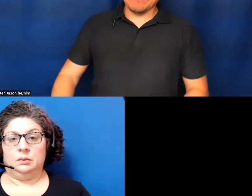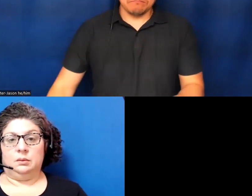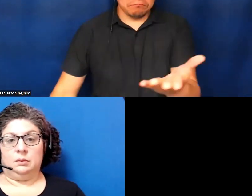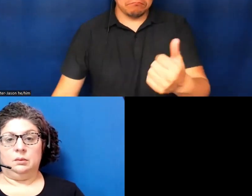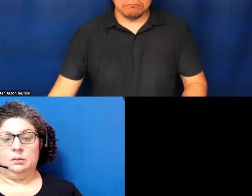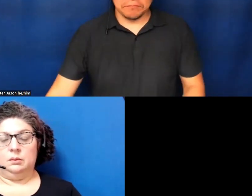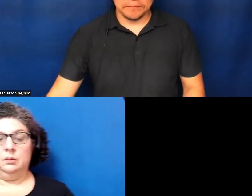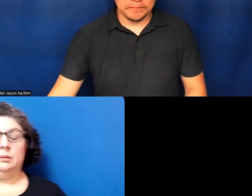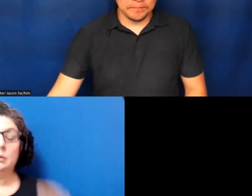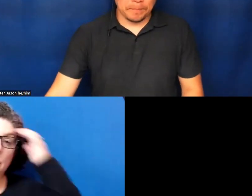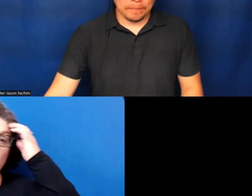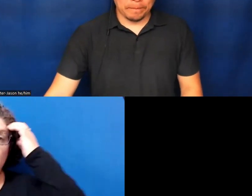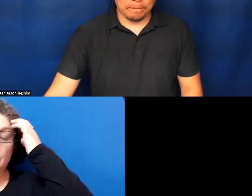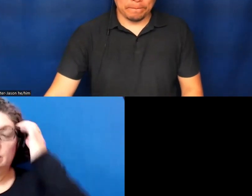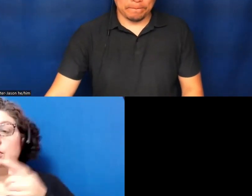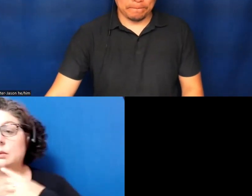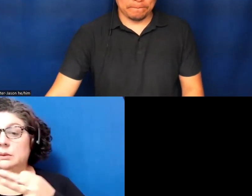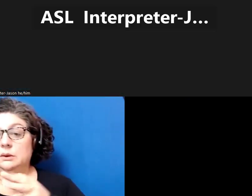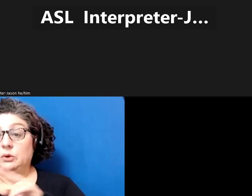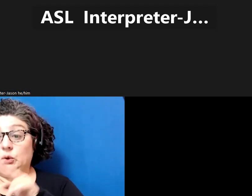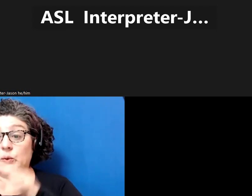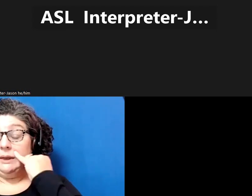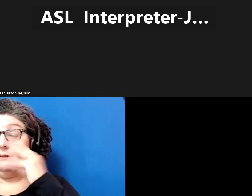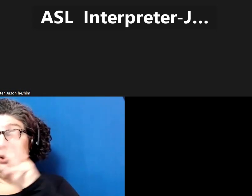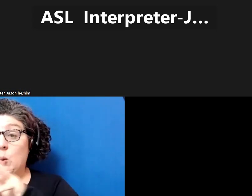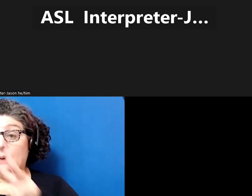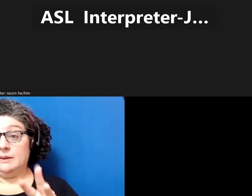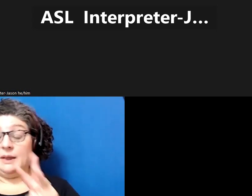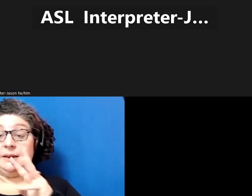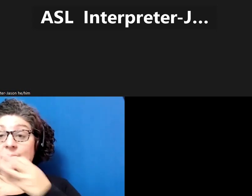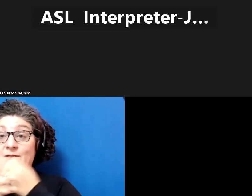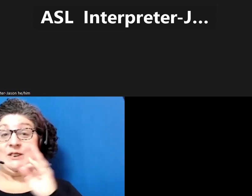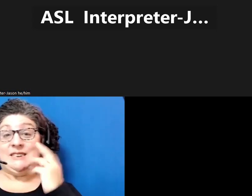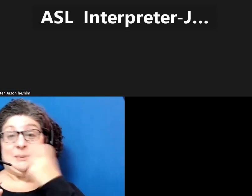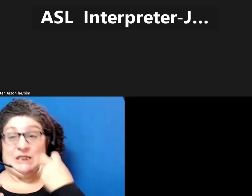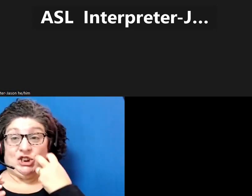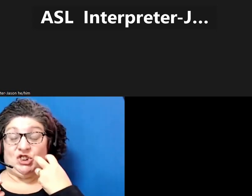well which asked about if websites are free speech, would that open the door for people